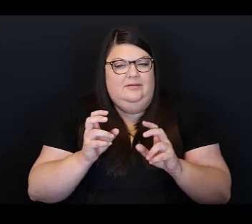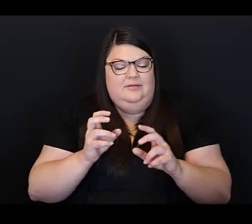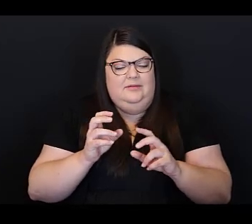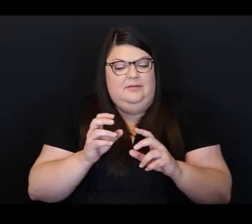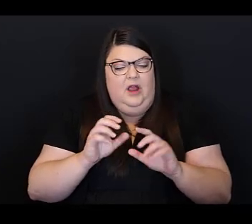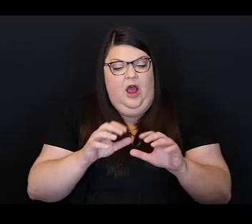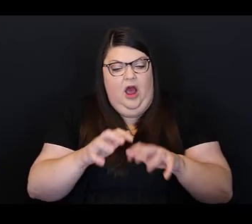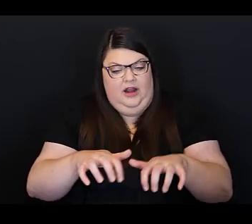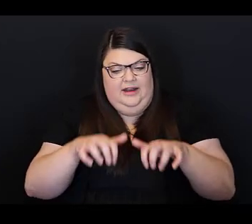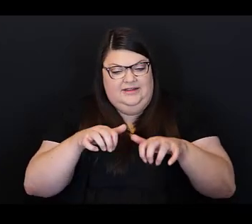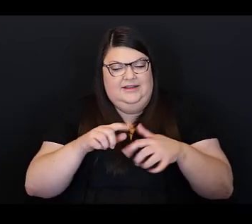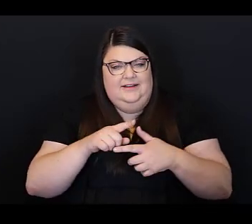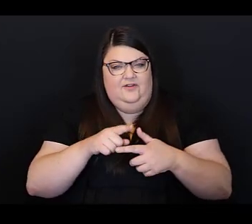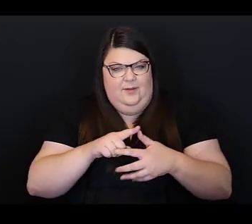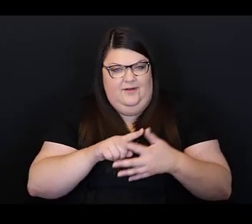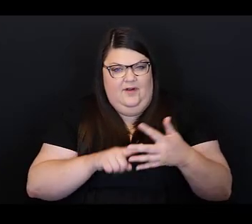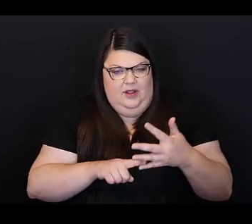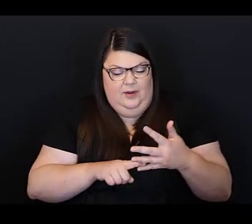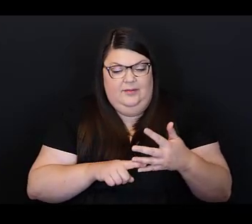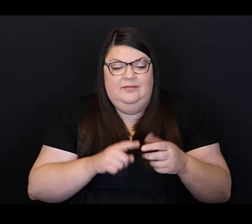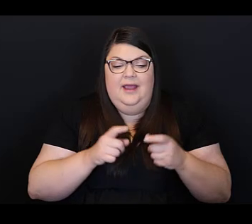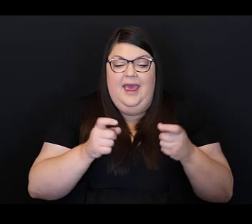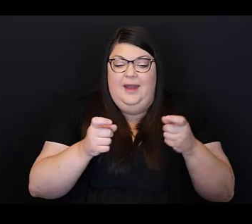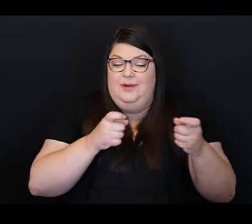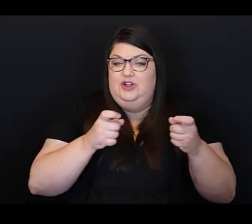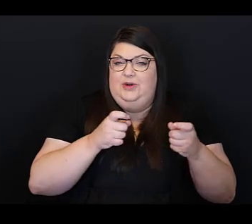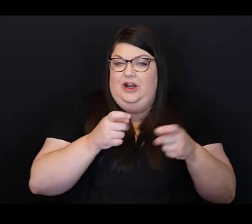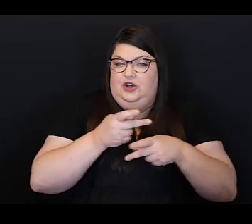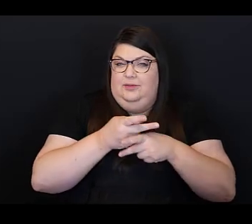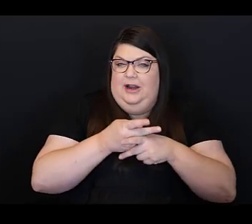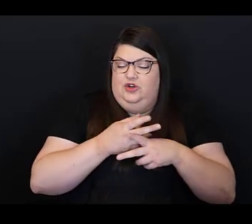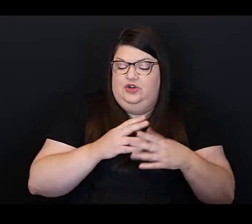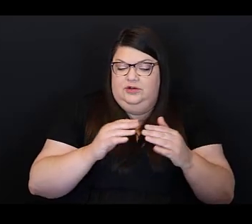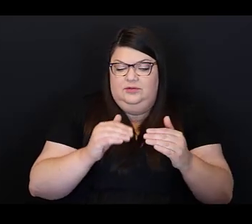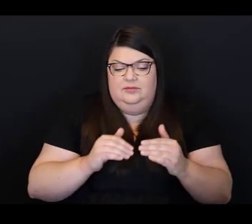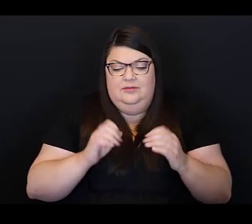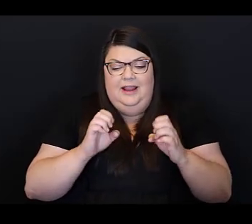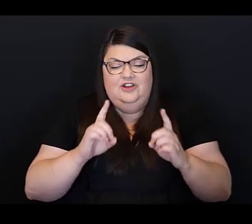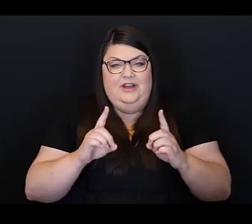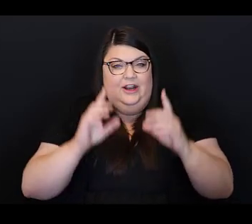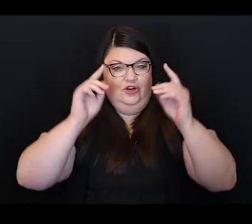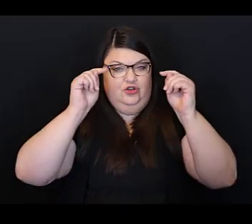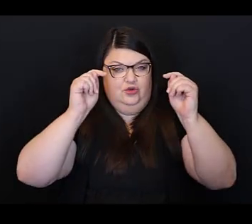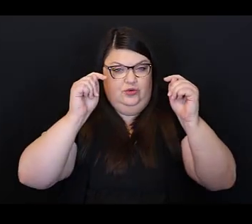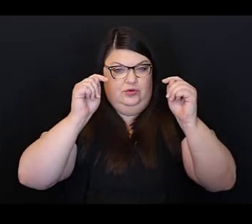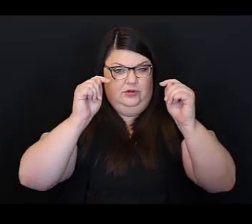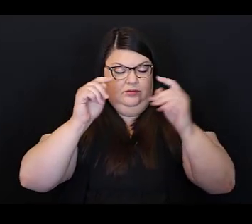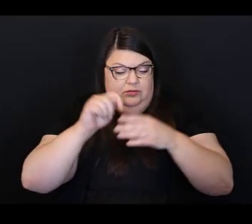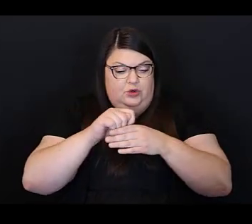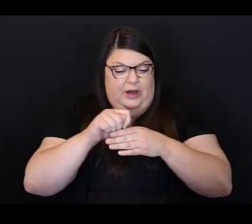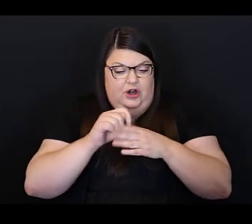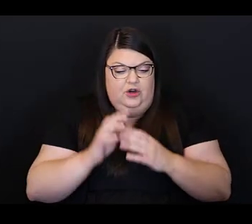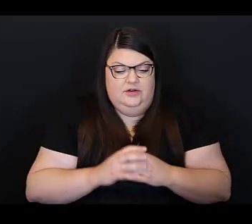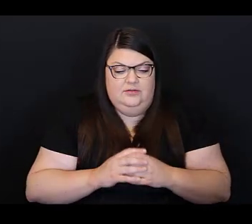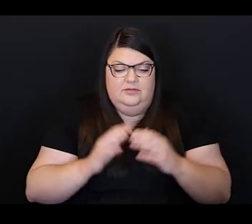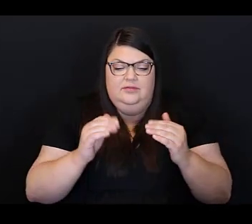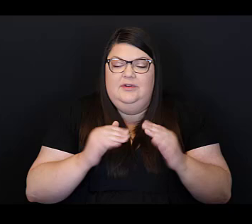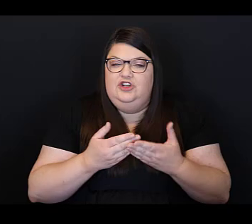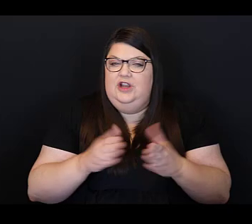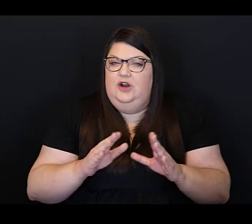the following options: administrators/managers, educators/trainers, general audiences, parents